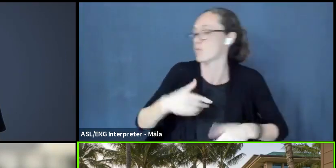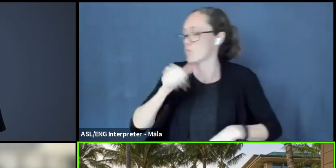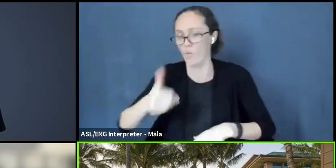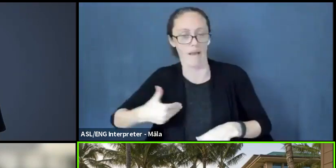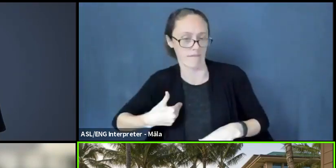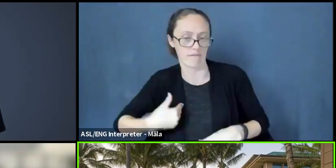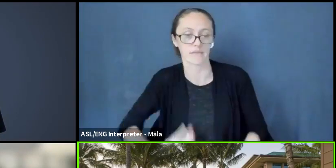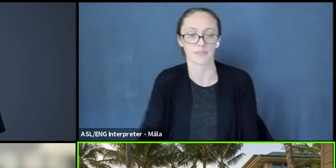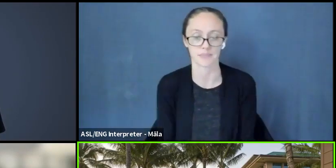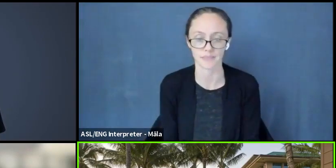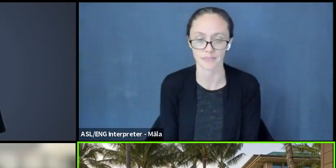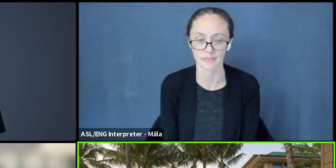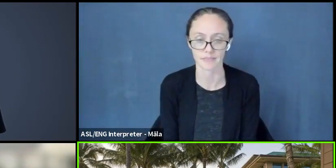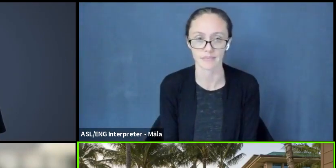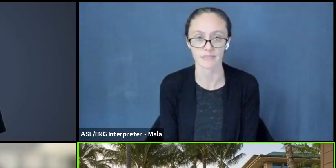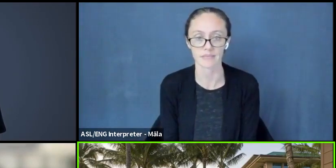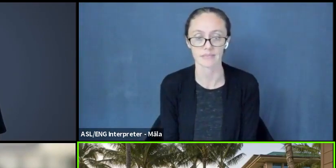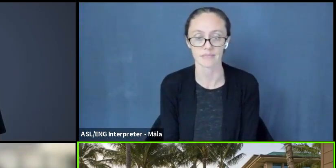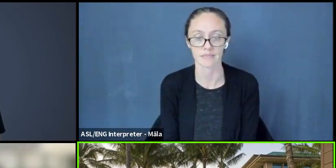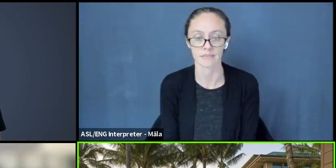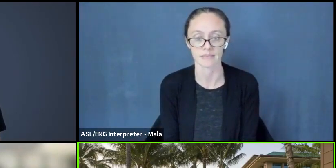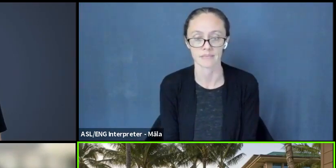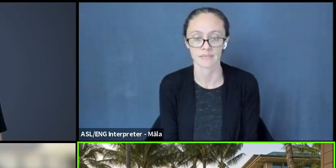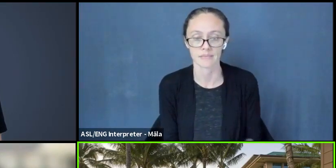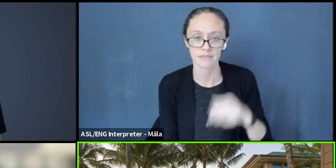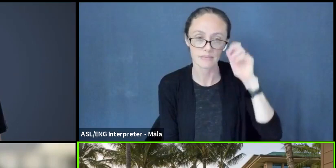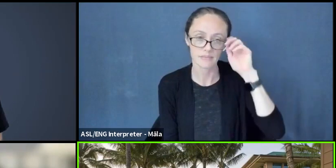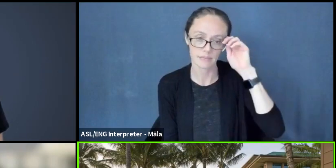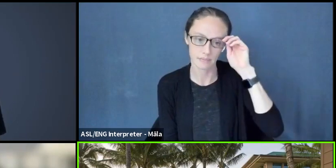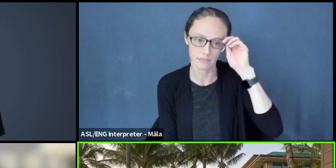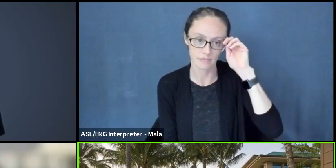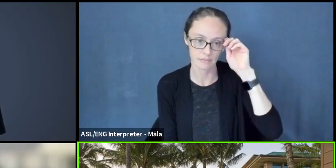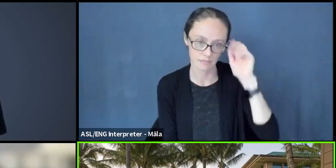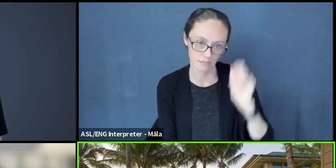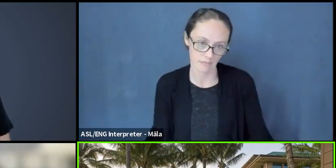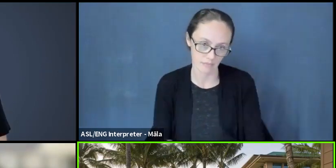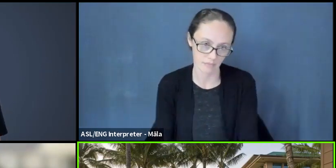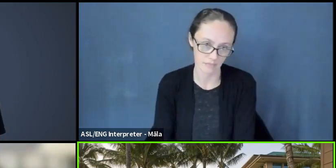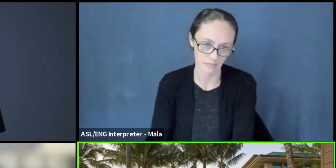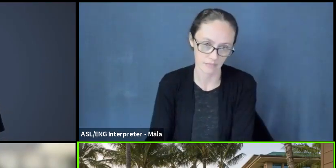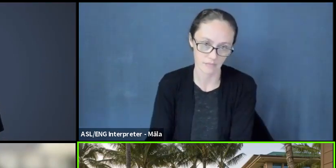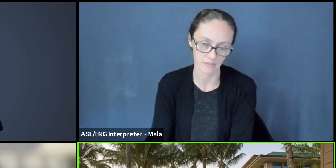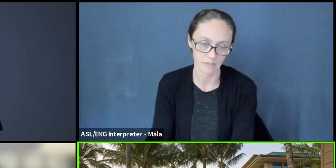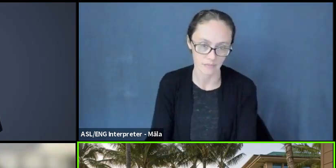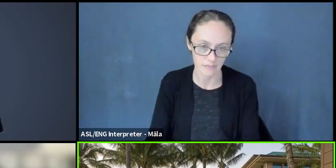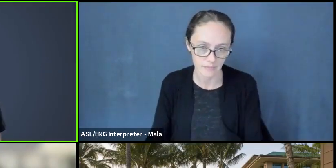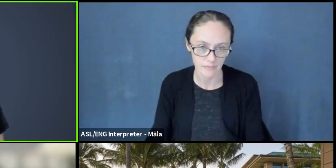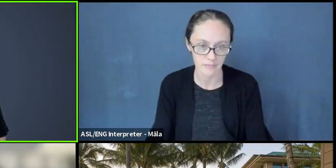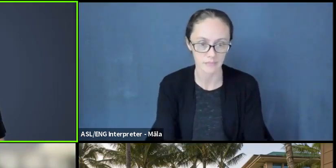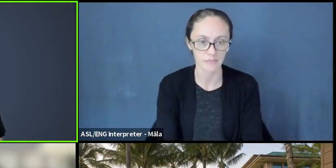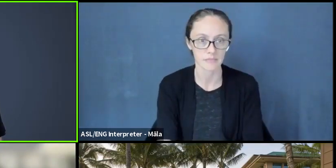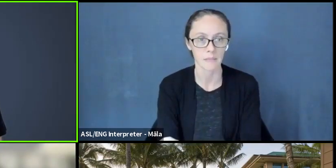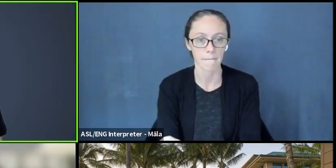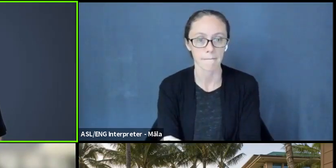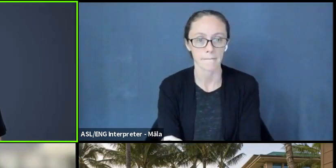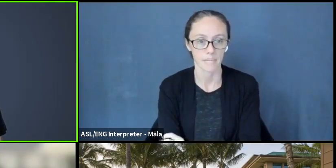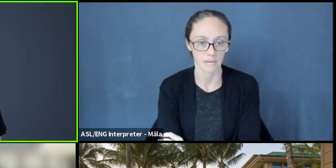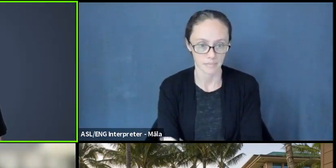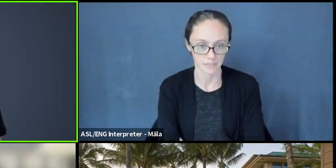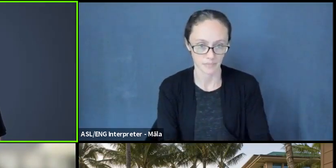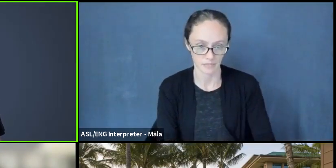Receiving some questions from the community.